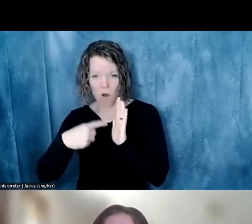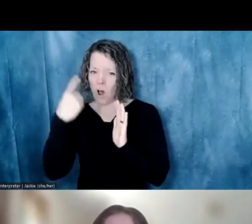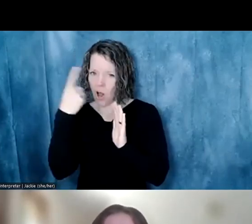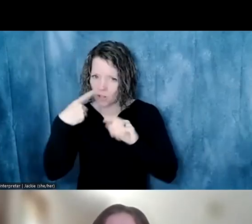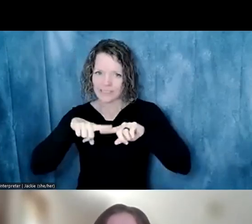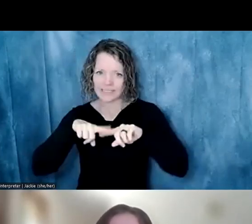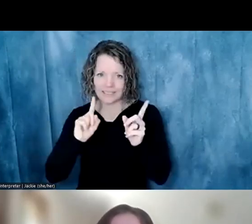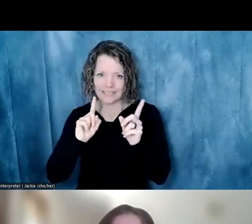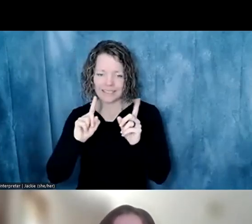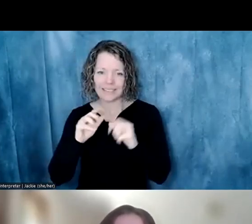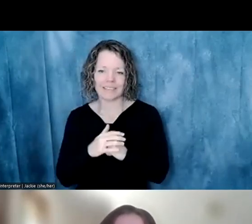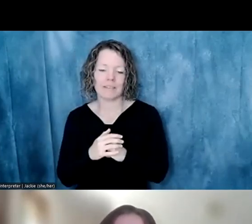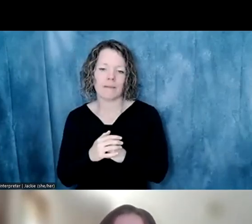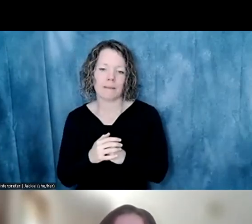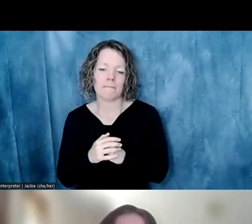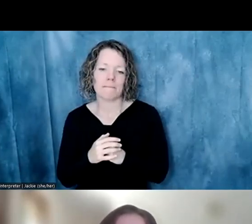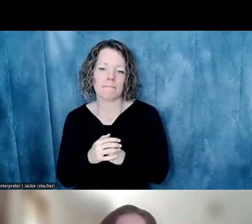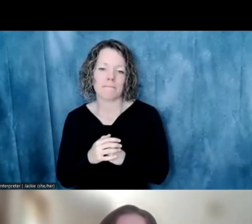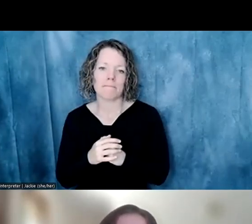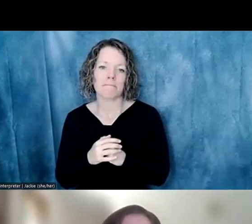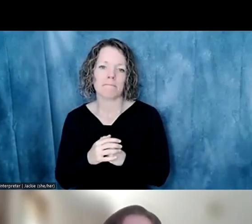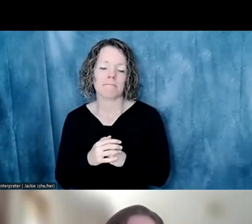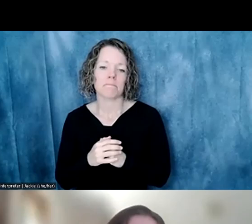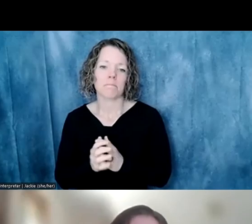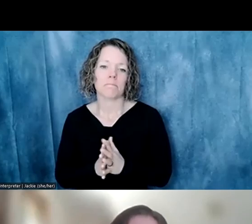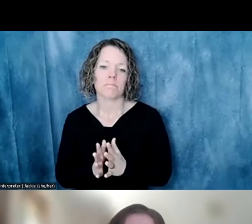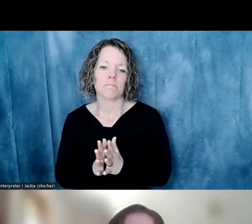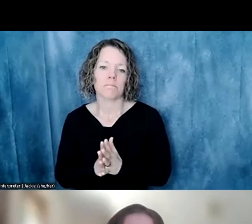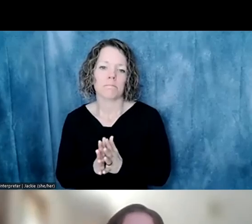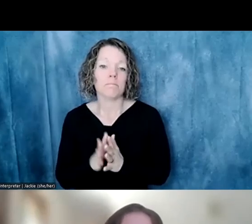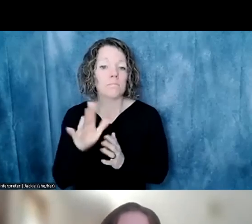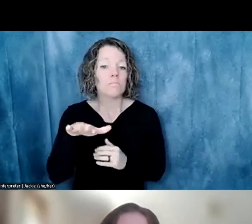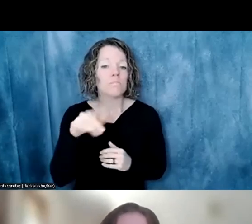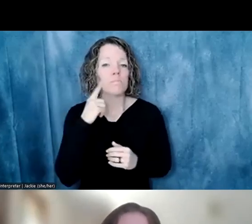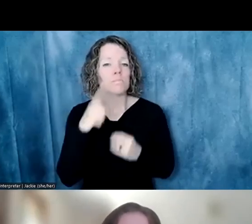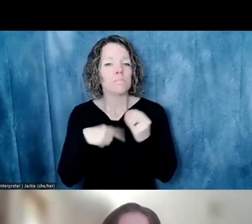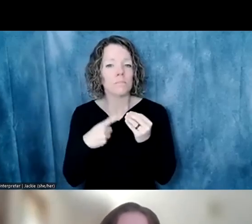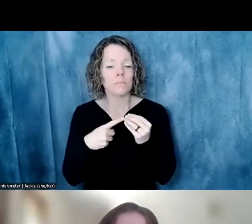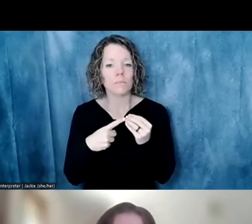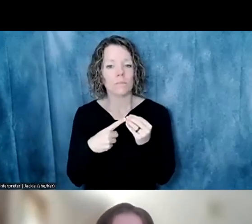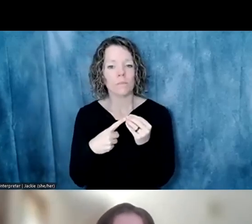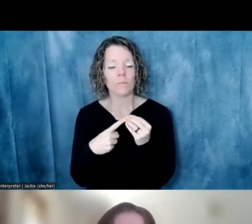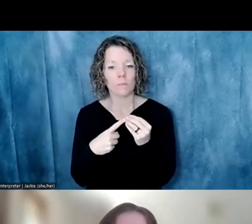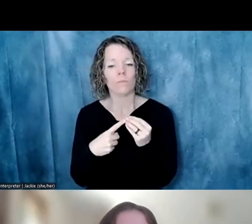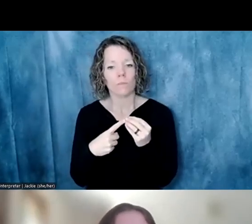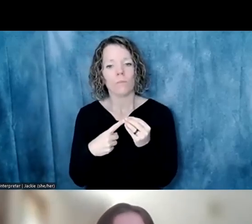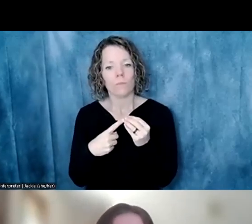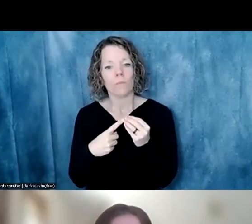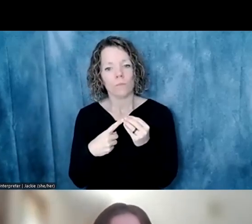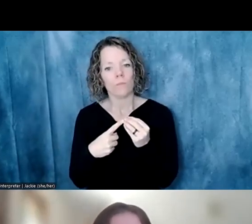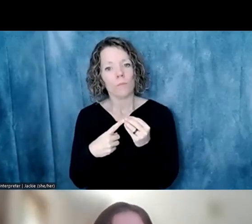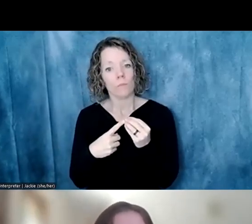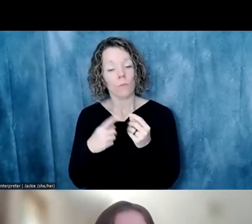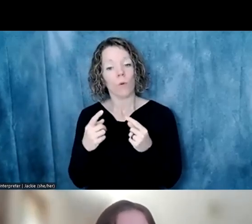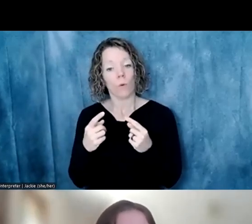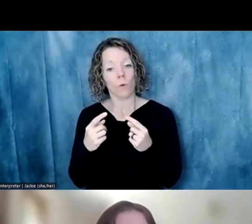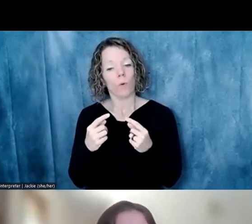see this reflected is, for example, in holding - the tension or that place of discomfort and like